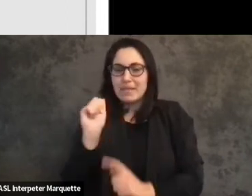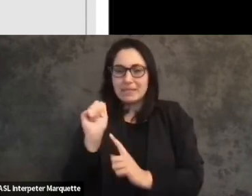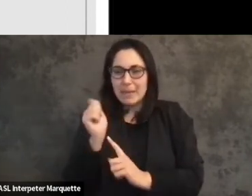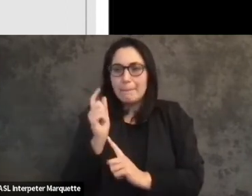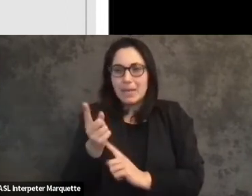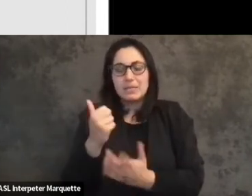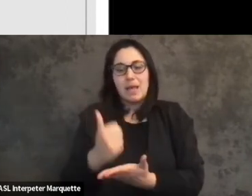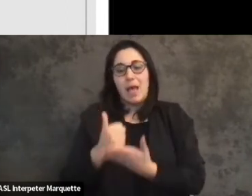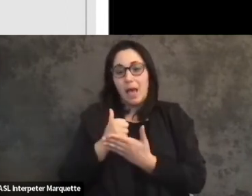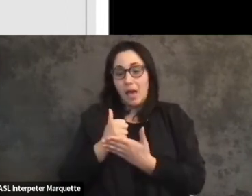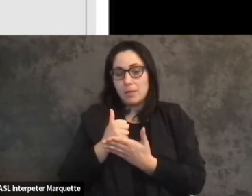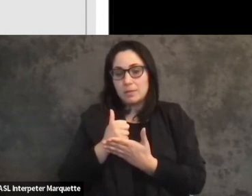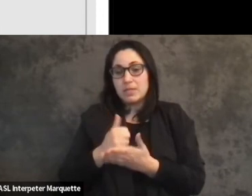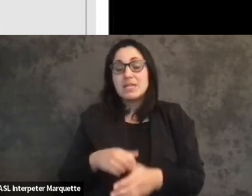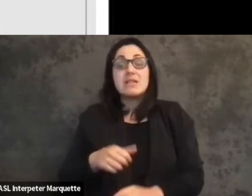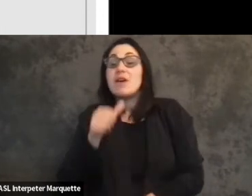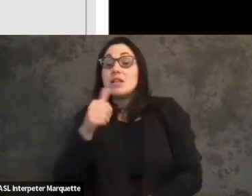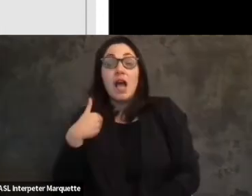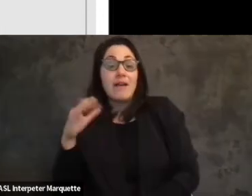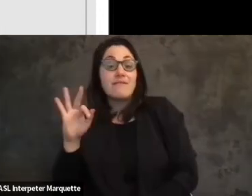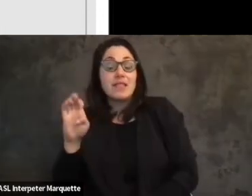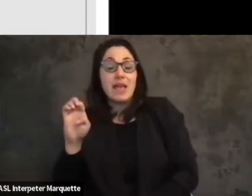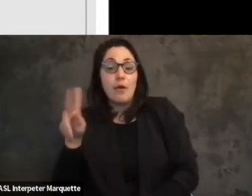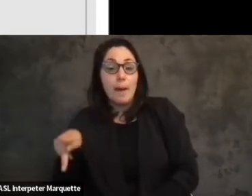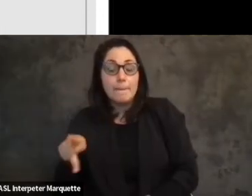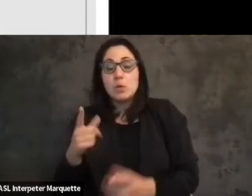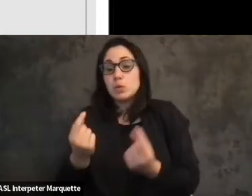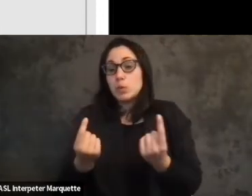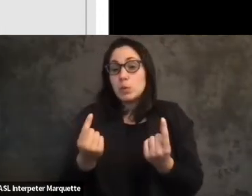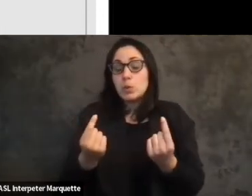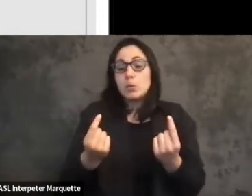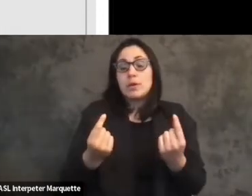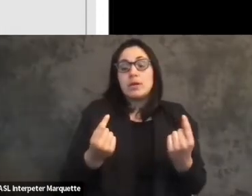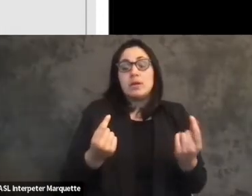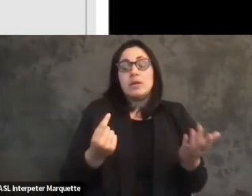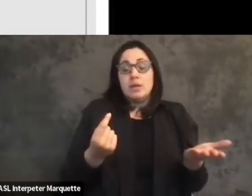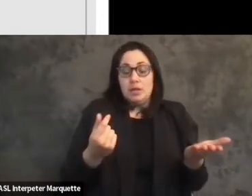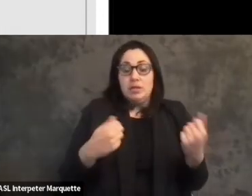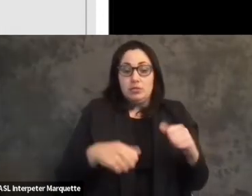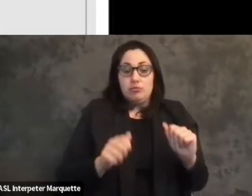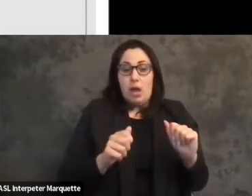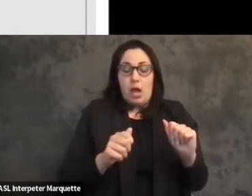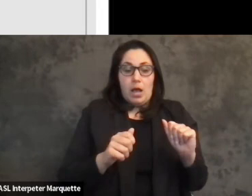If I can manage even 10 or 12 minutes. It really helps me a lot. When I'm not having